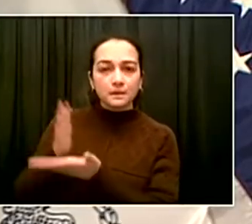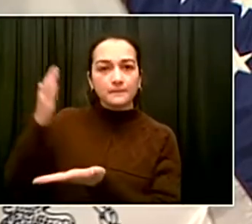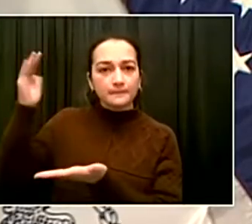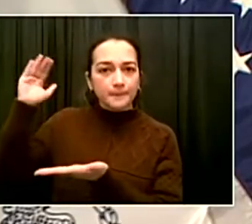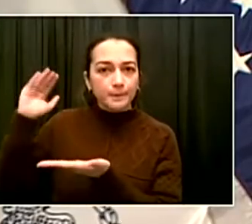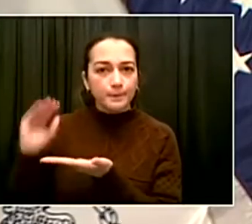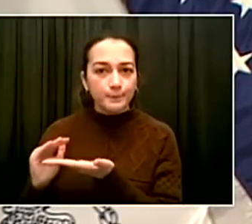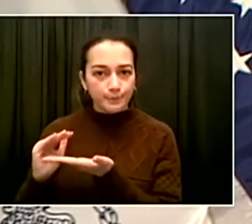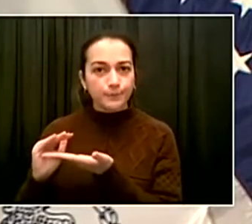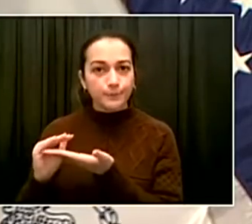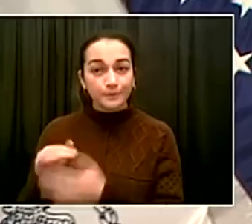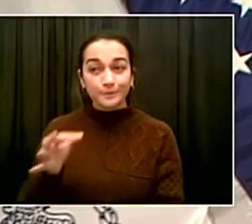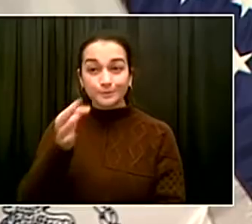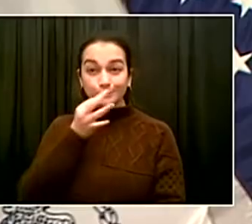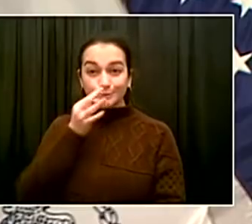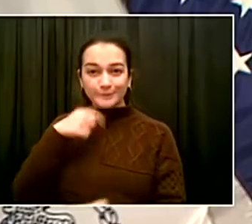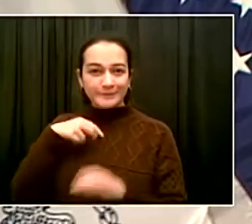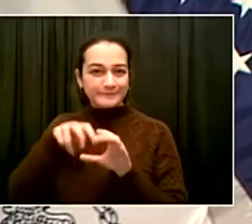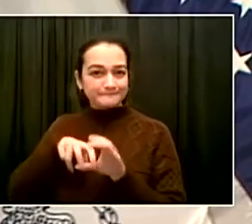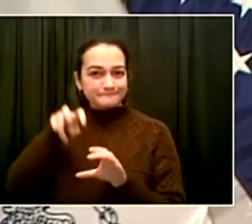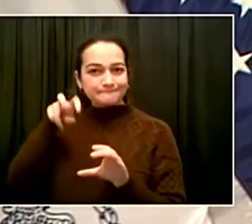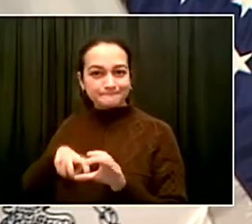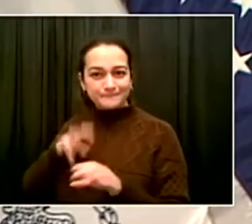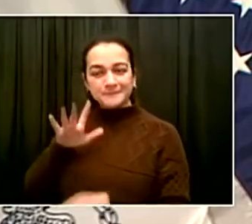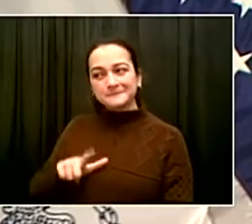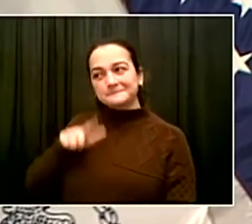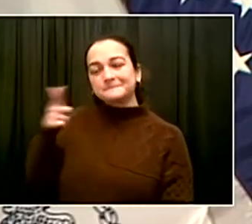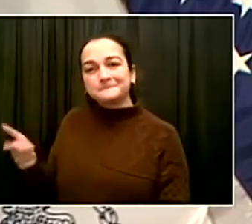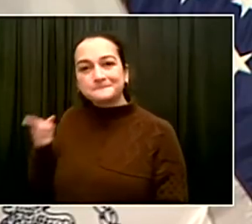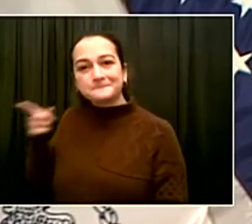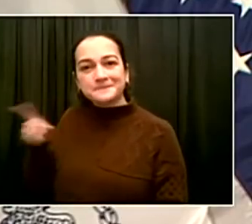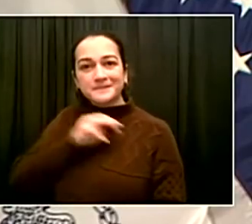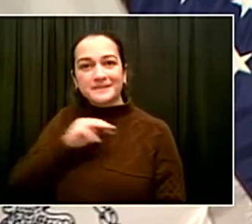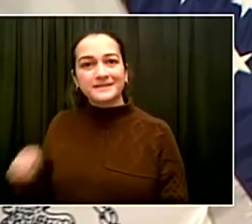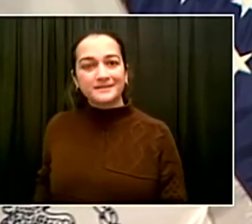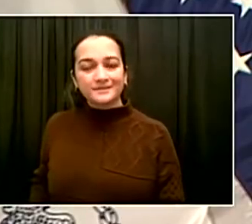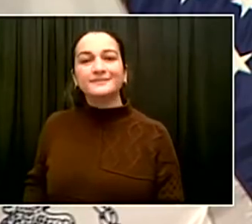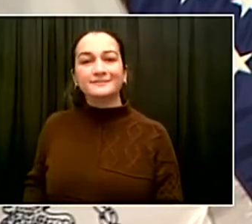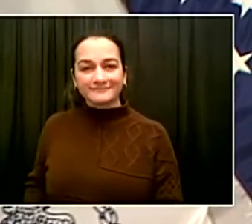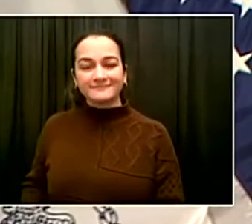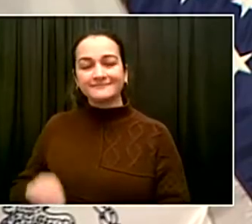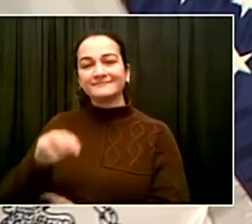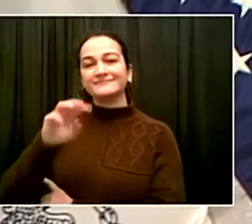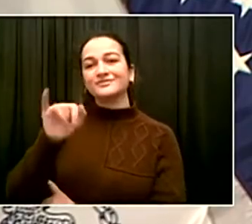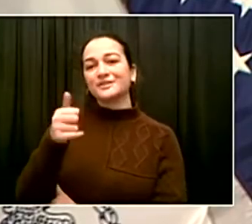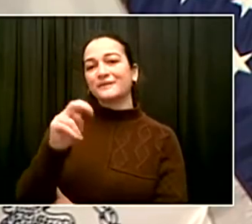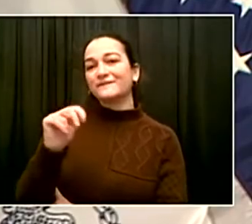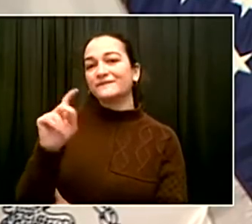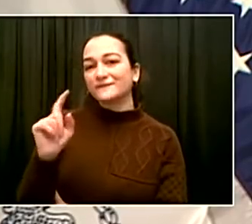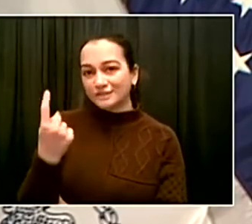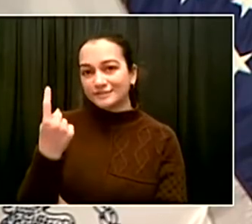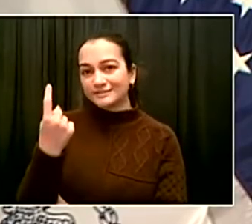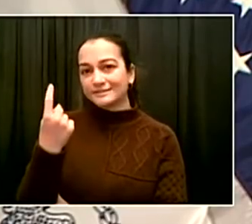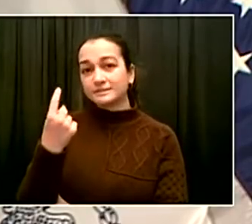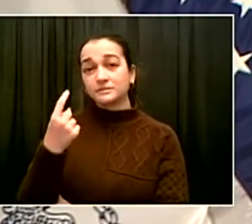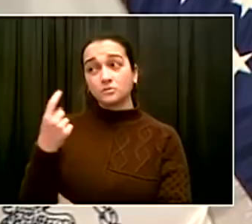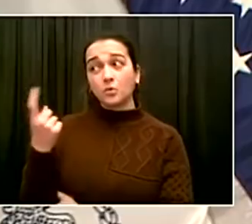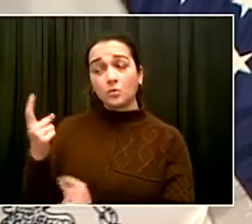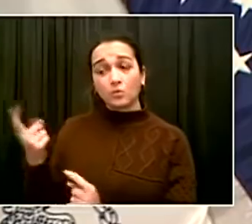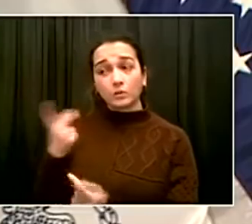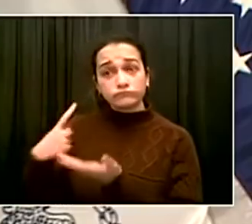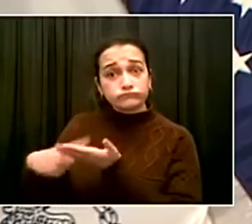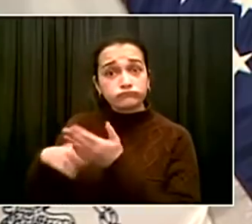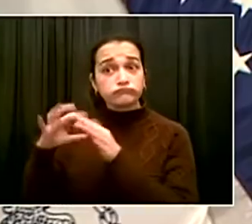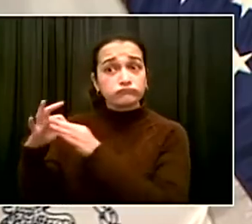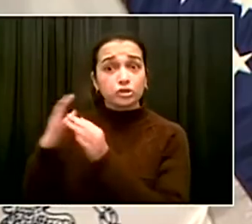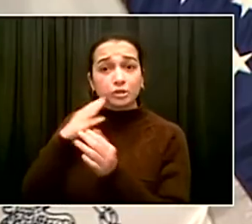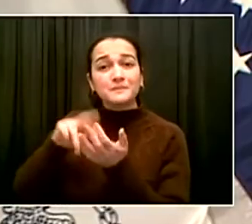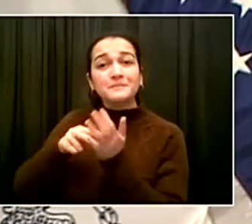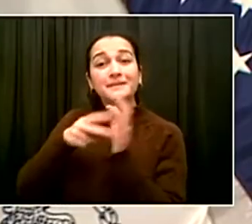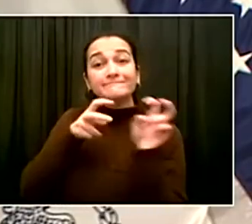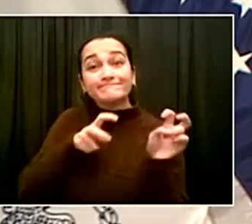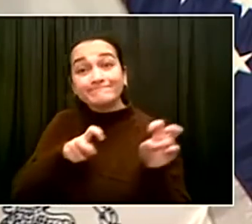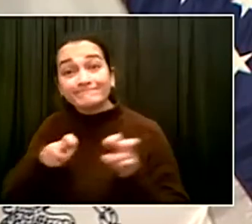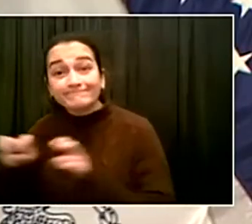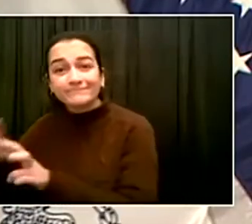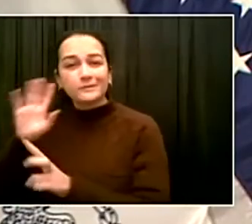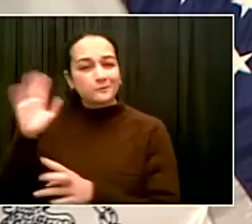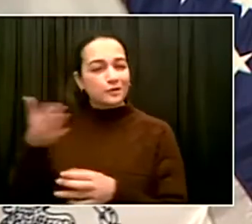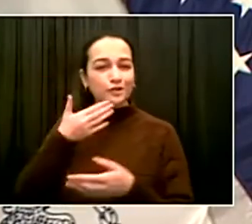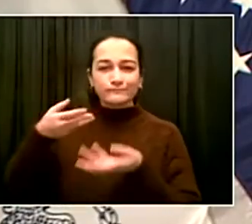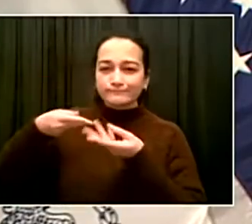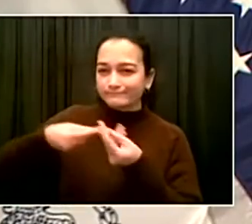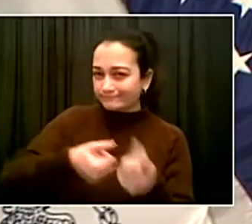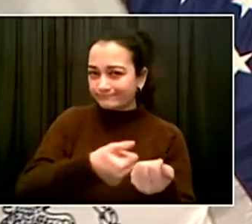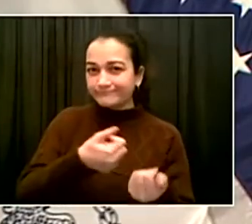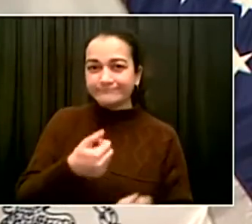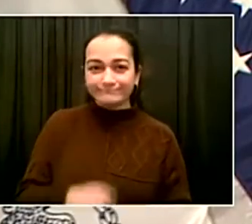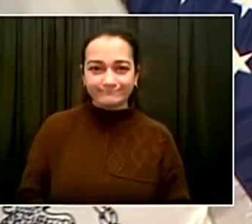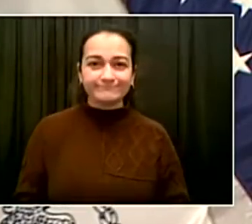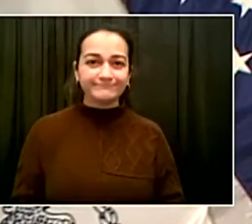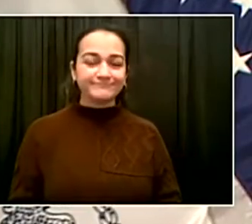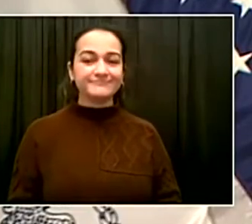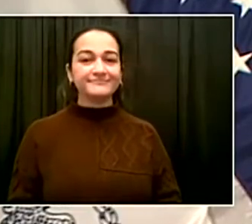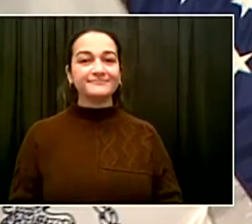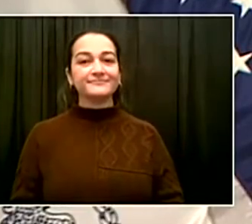ABOUT HOW WE CAN REPAIR IT FOR